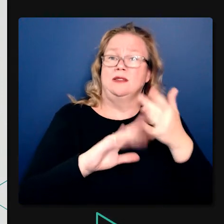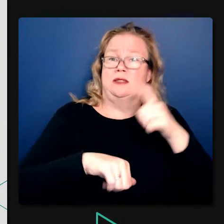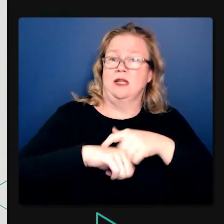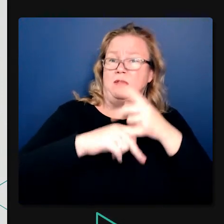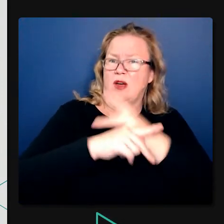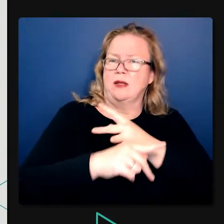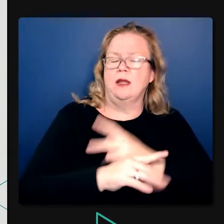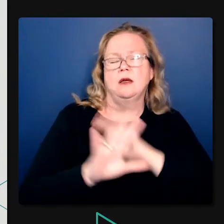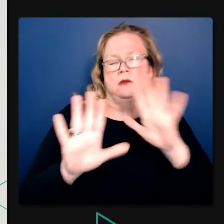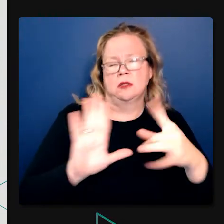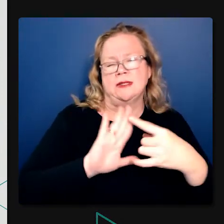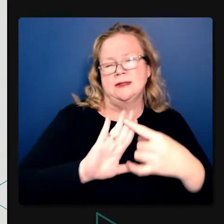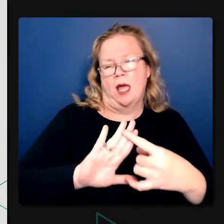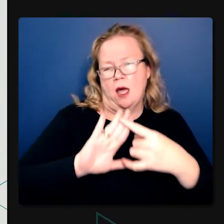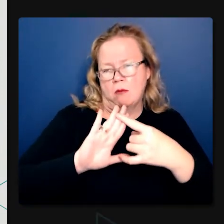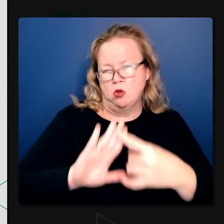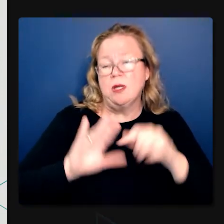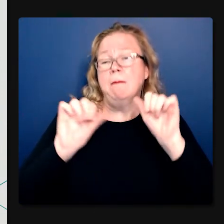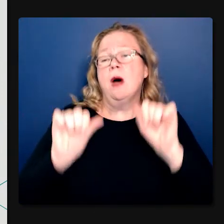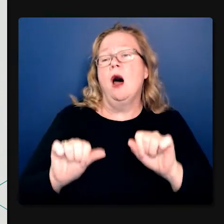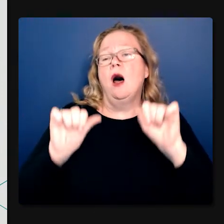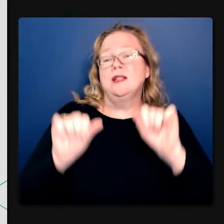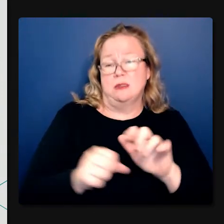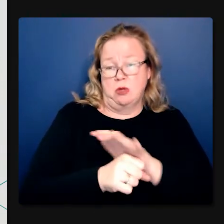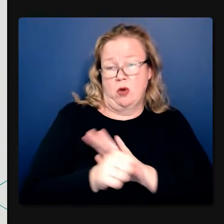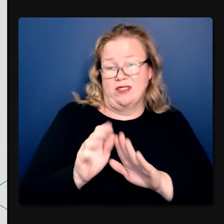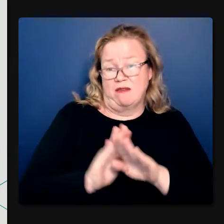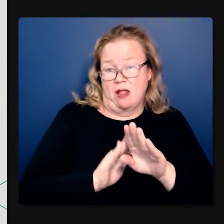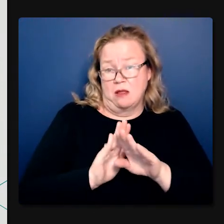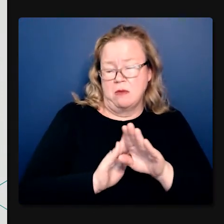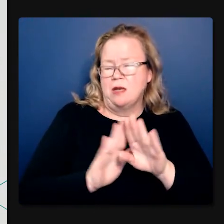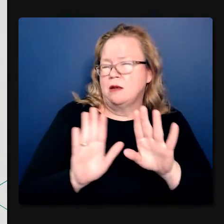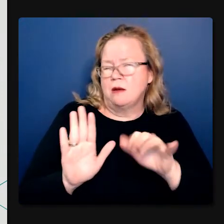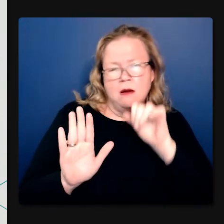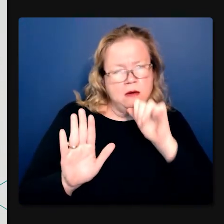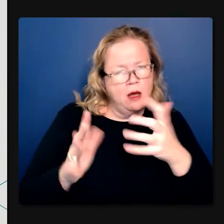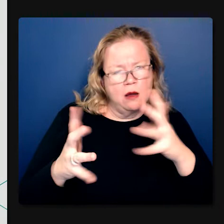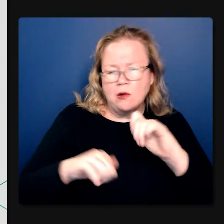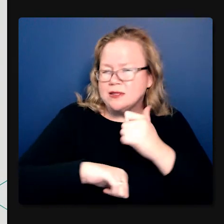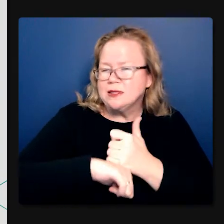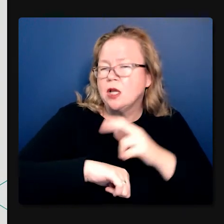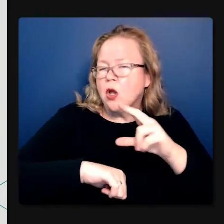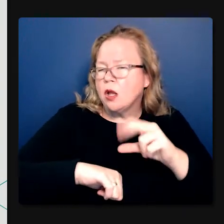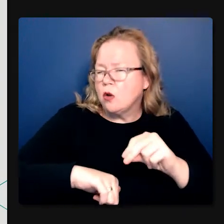Again, these are examples of potential areas of development and not already implemented yet.